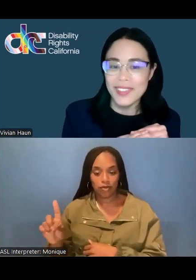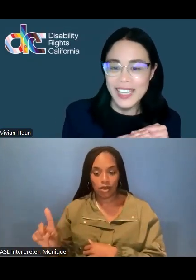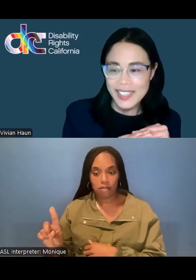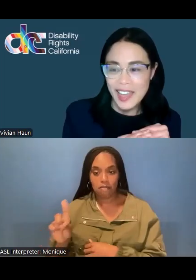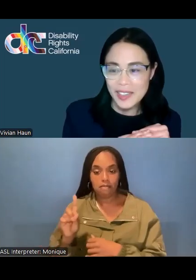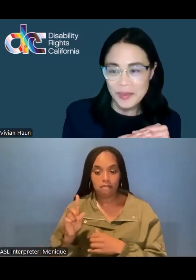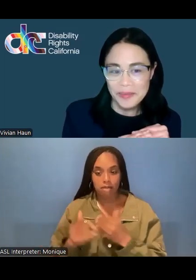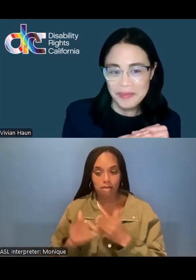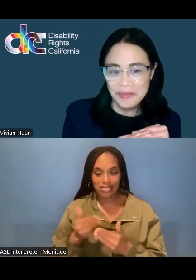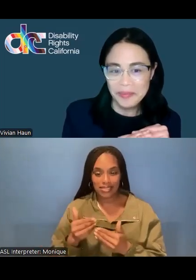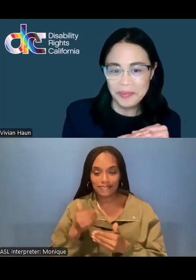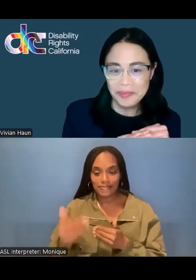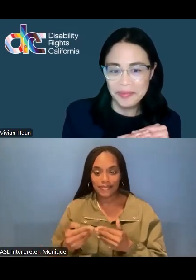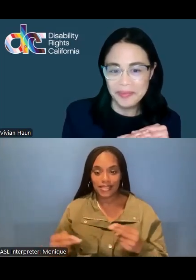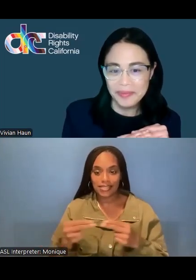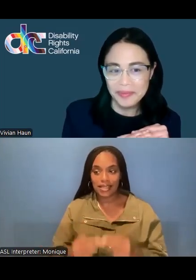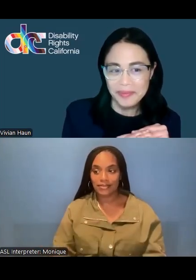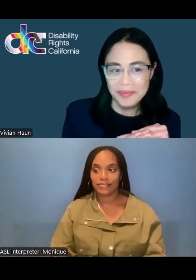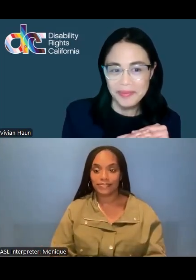Next slide.